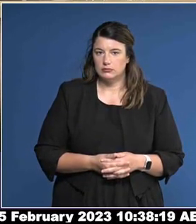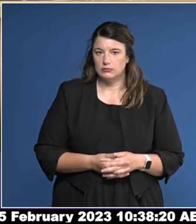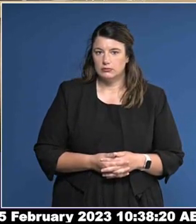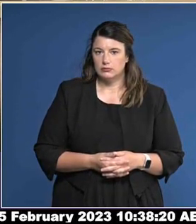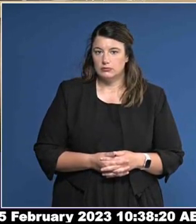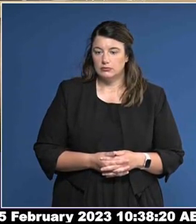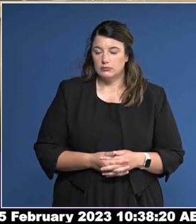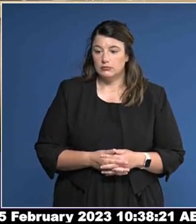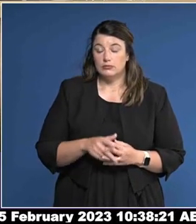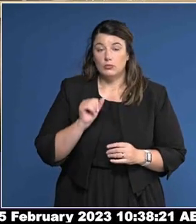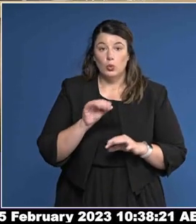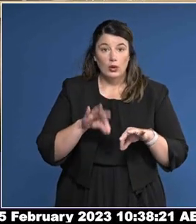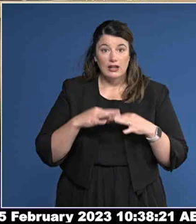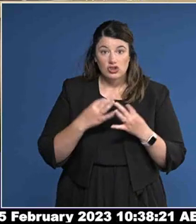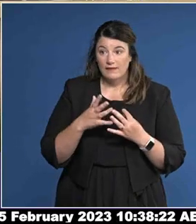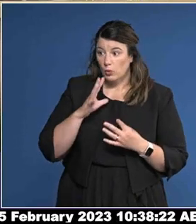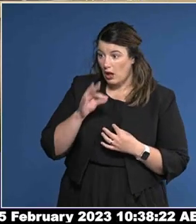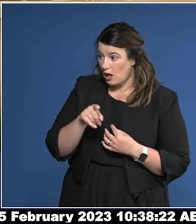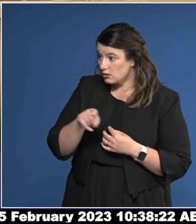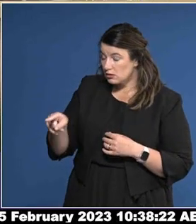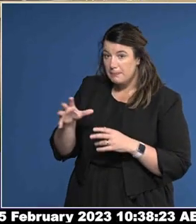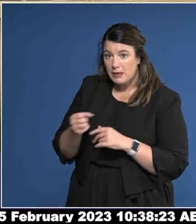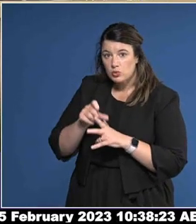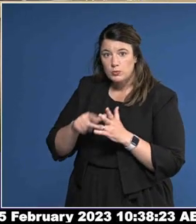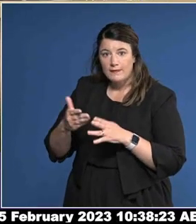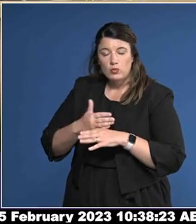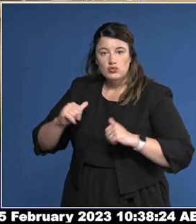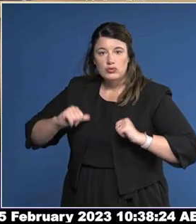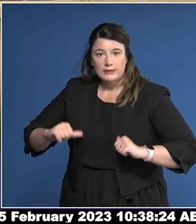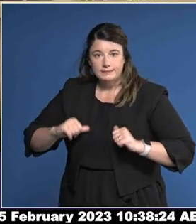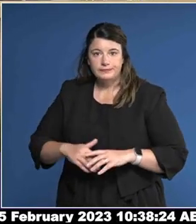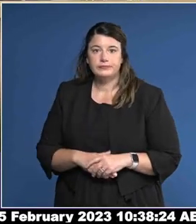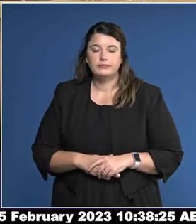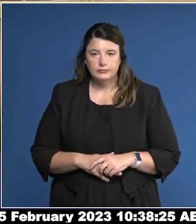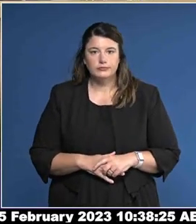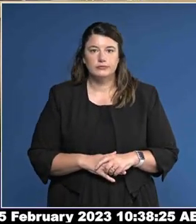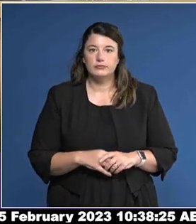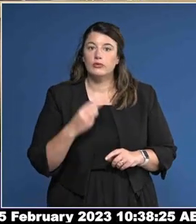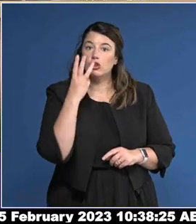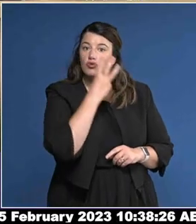new employees in relation to training? Yes, we have a three-hour orientation session that employees have to